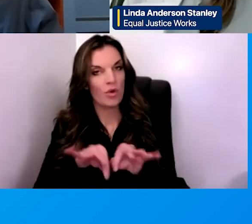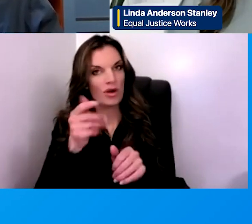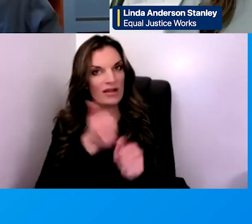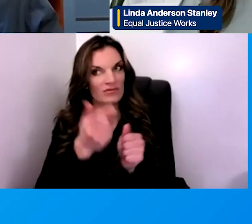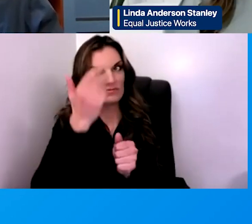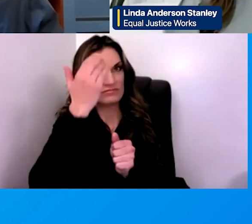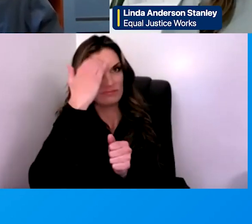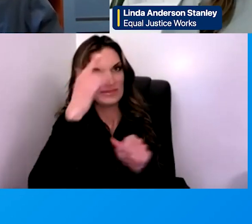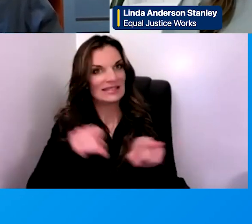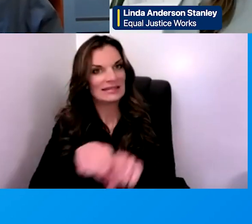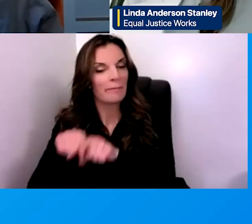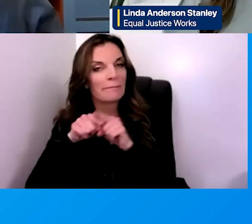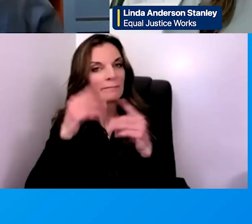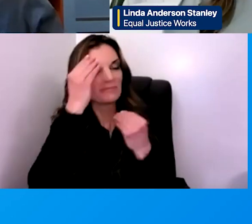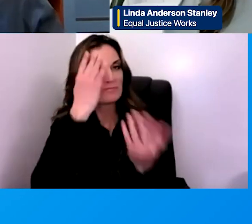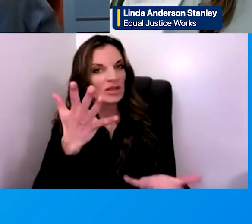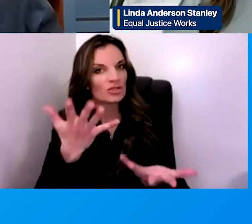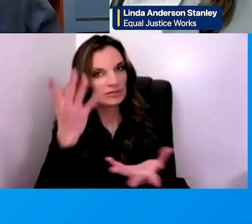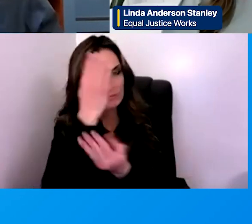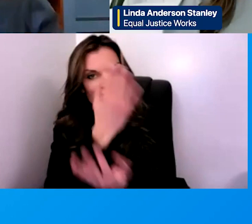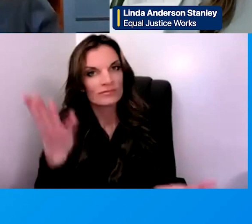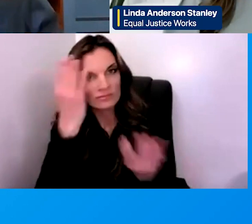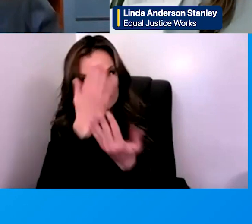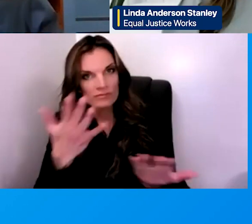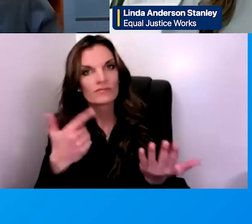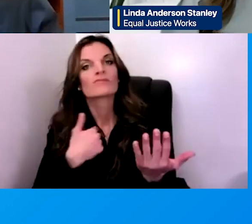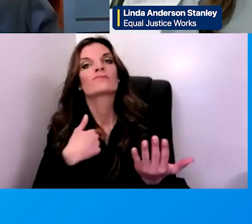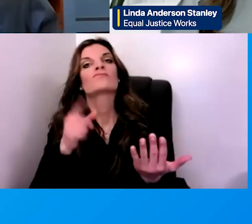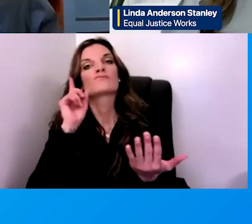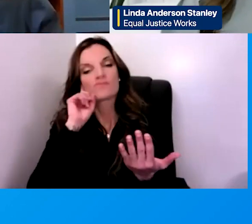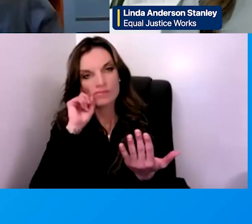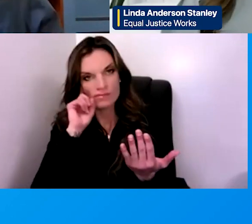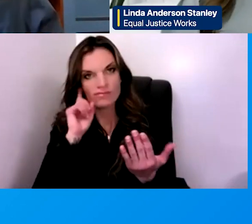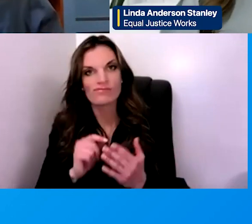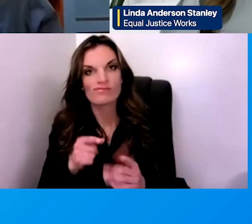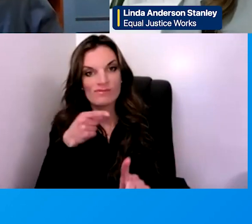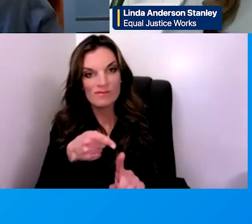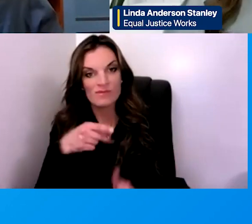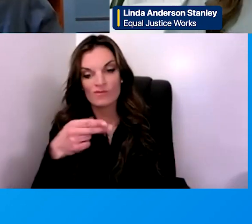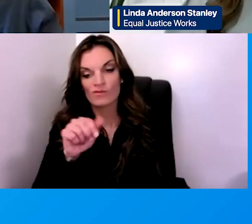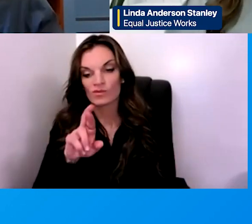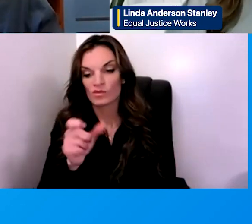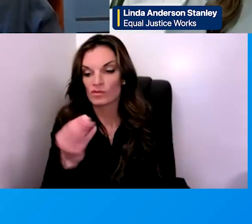well-being. And we heard from some colleagues of ours at the Harlem Independent Living Center and